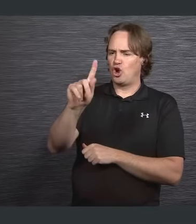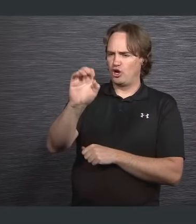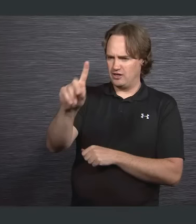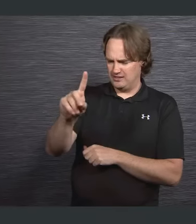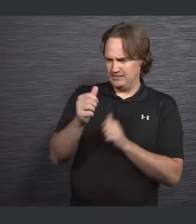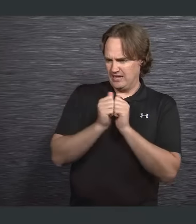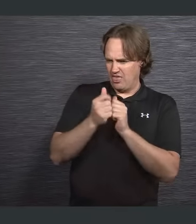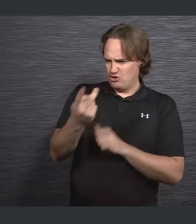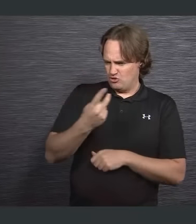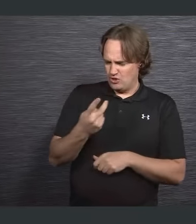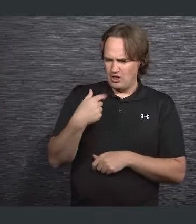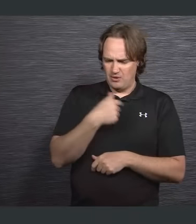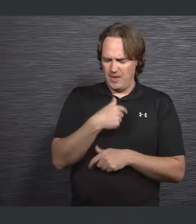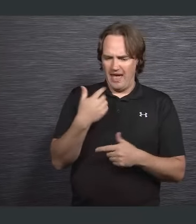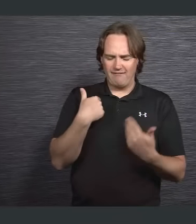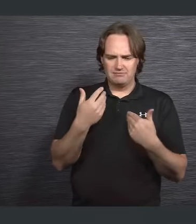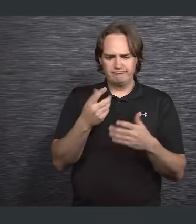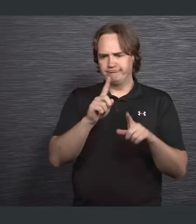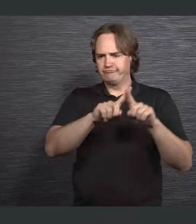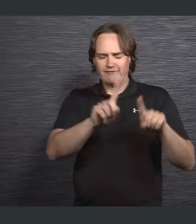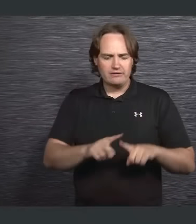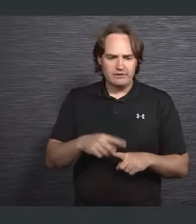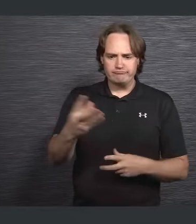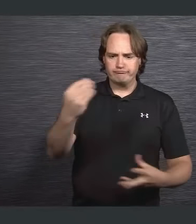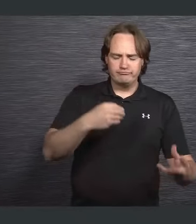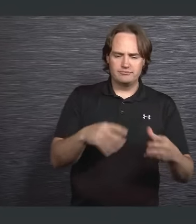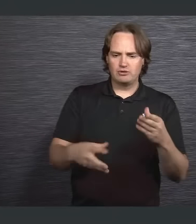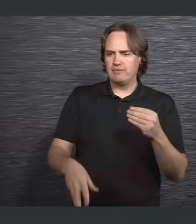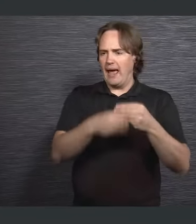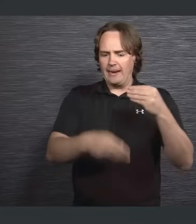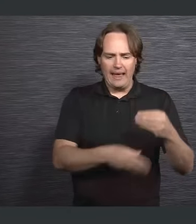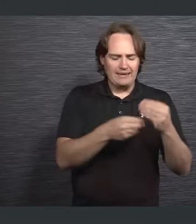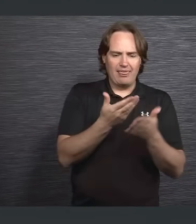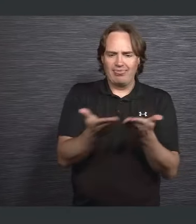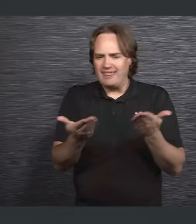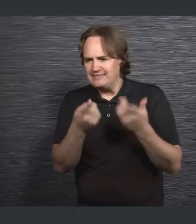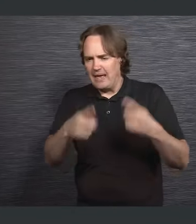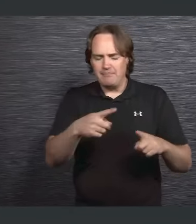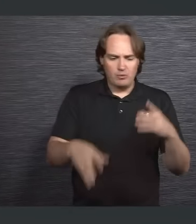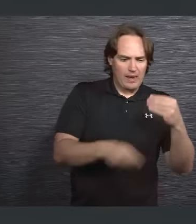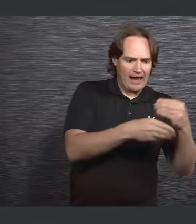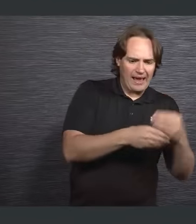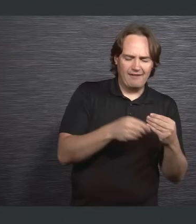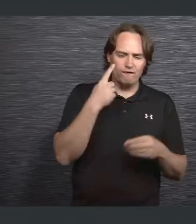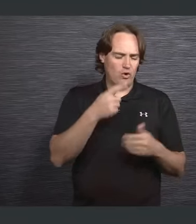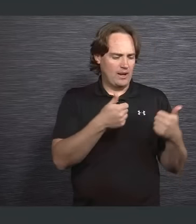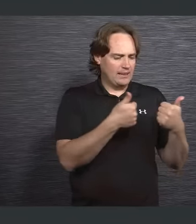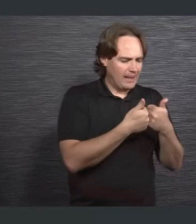adapting a game to a film. Maybe a little bit about that? No, no, absolutely. It's a great question.